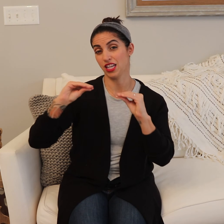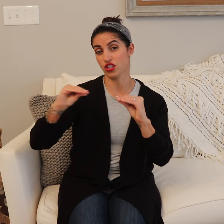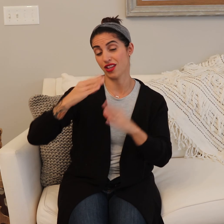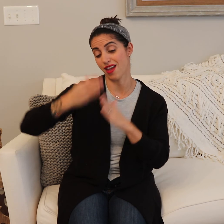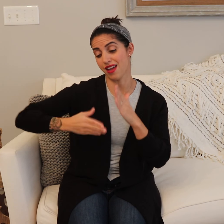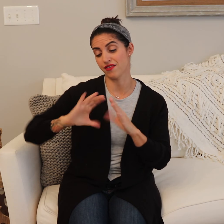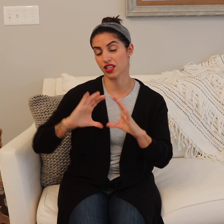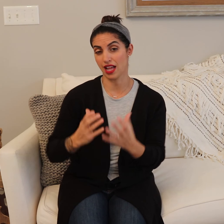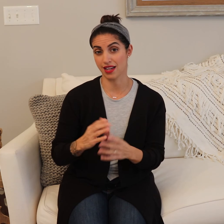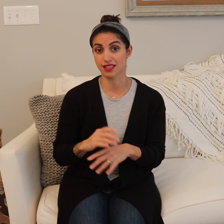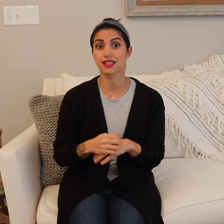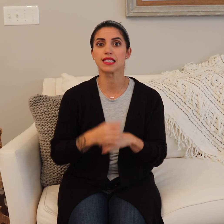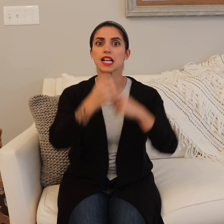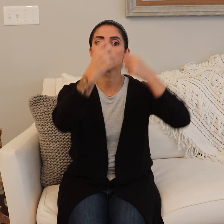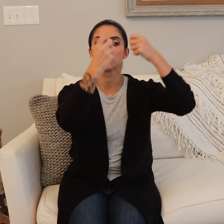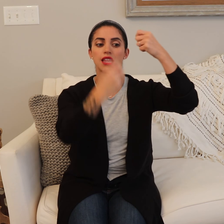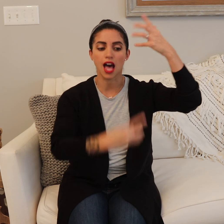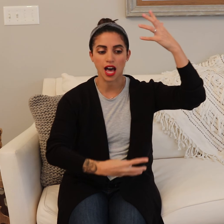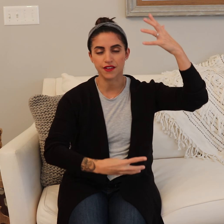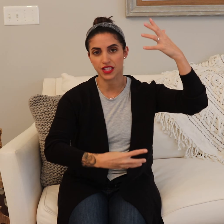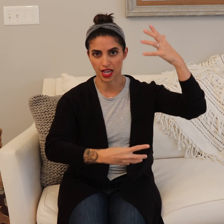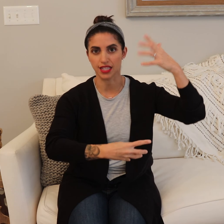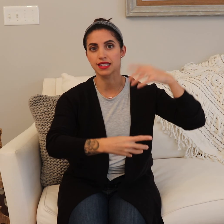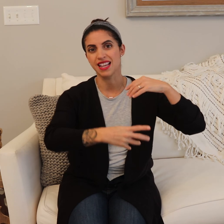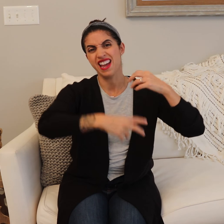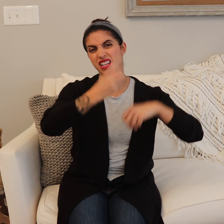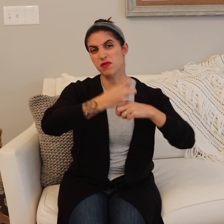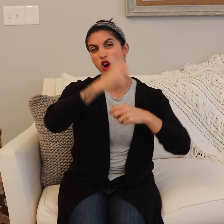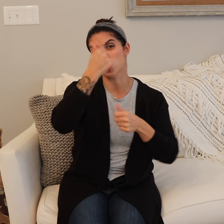teach at the end of the class, because it's a lot of signs and it can be hard to